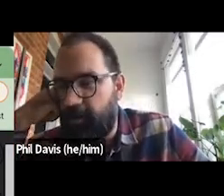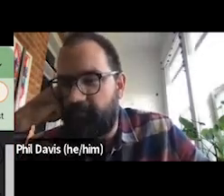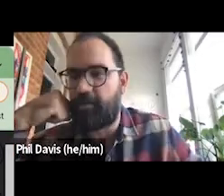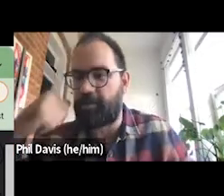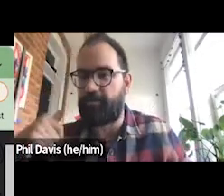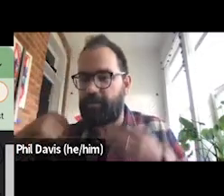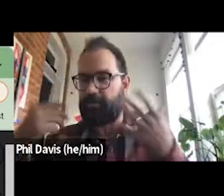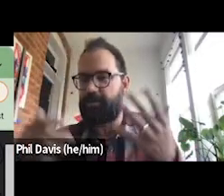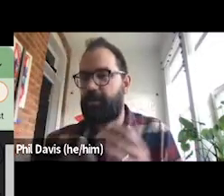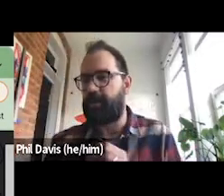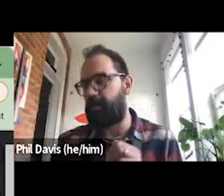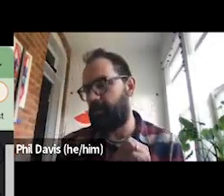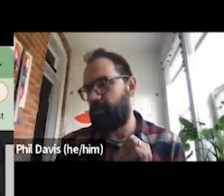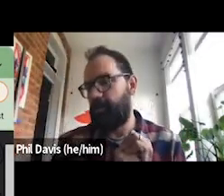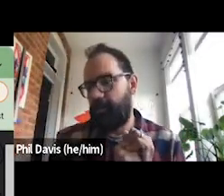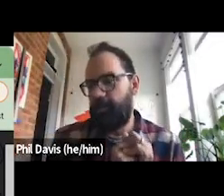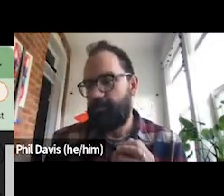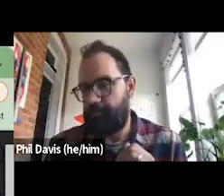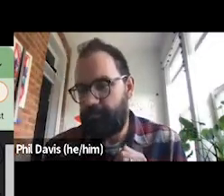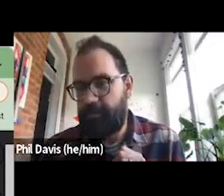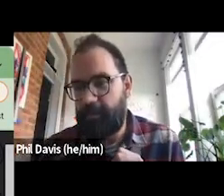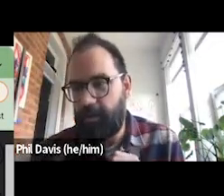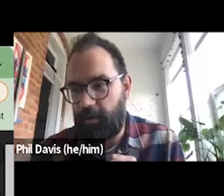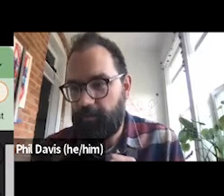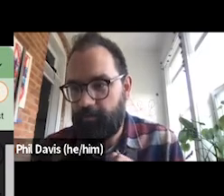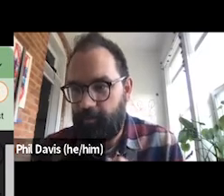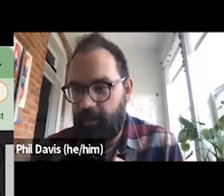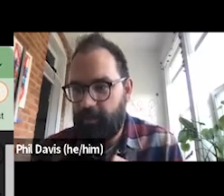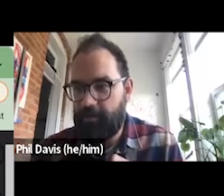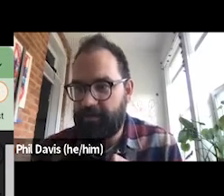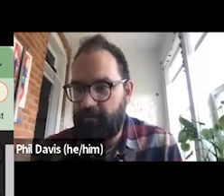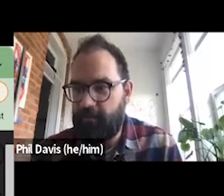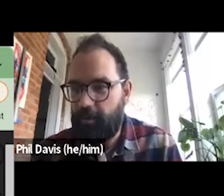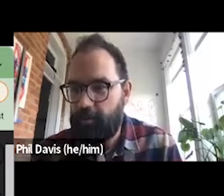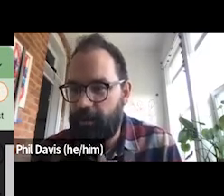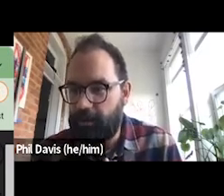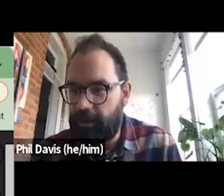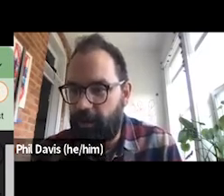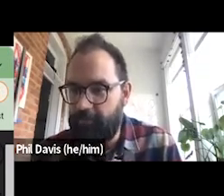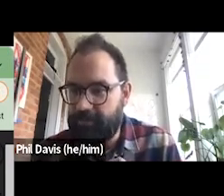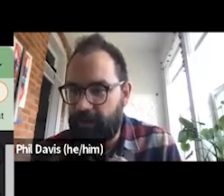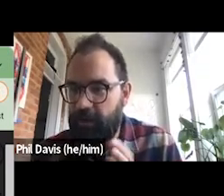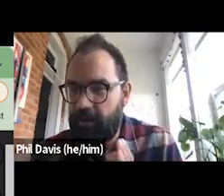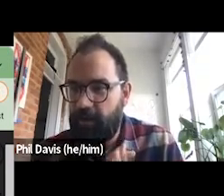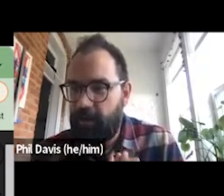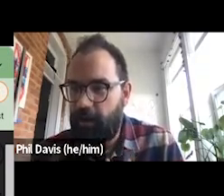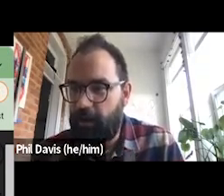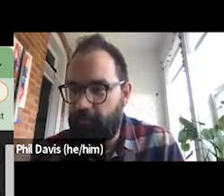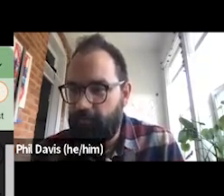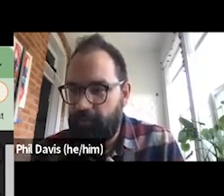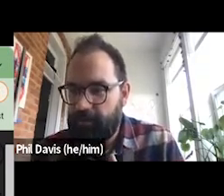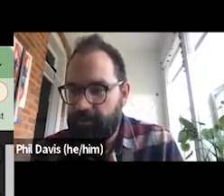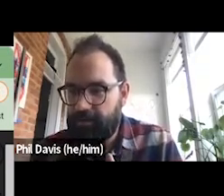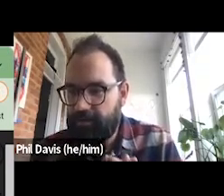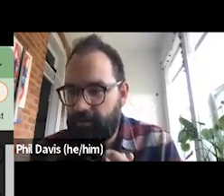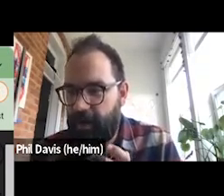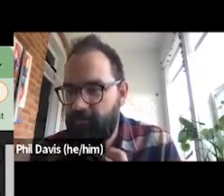but if you're doing the majority, you know, pay yourself appropriately I would say.